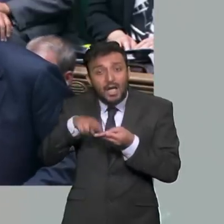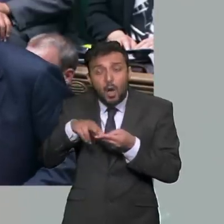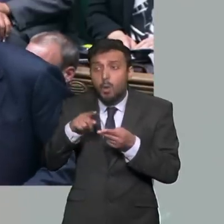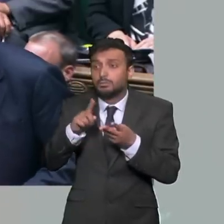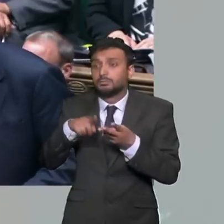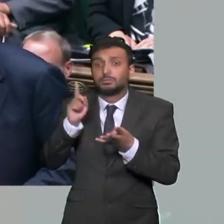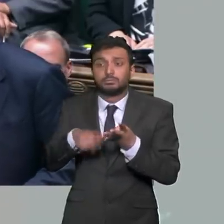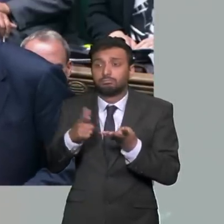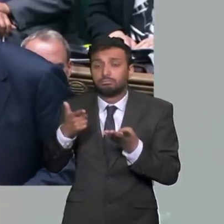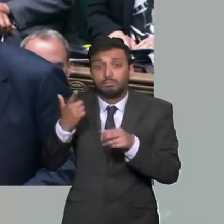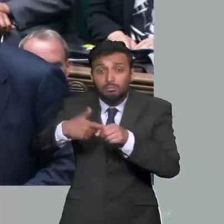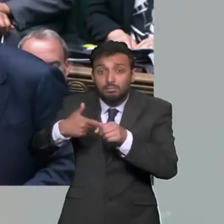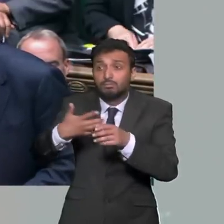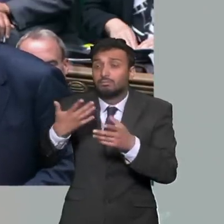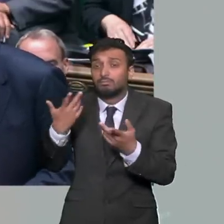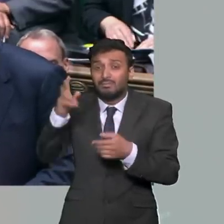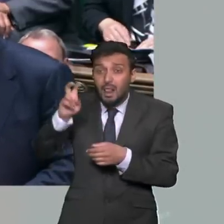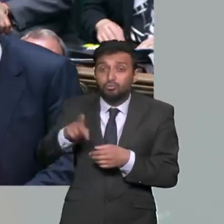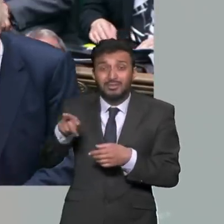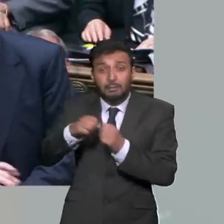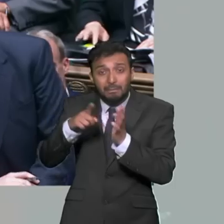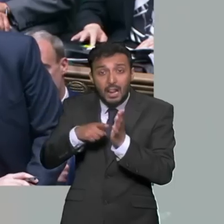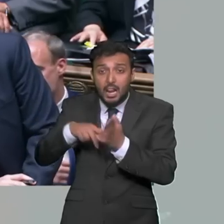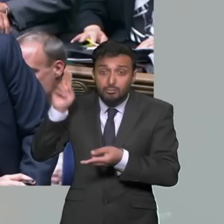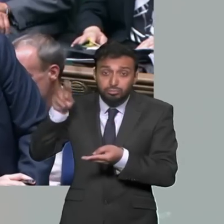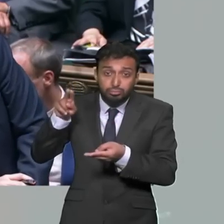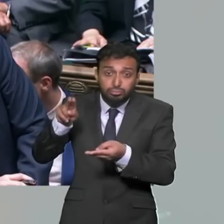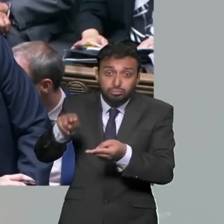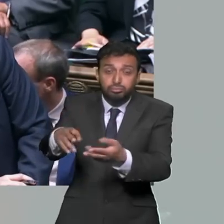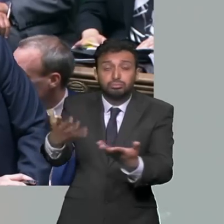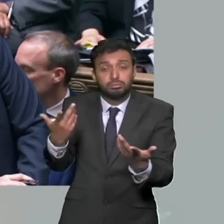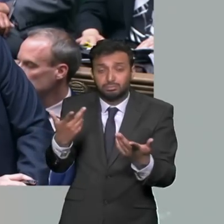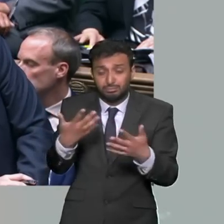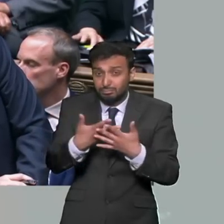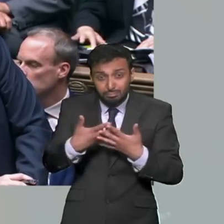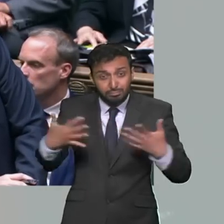but with the £330 cut in NICs.